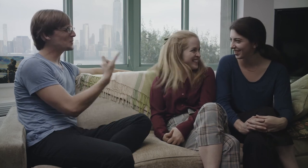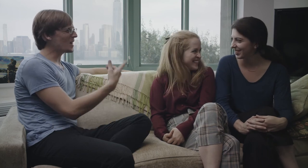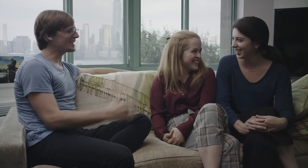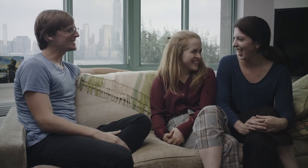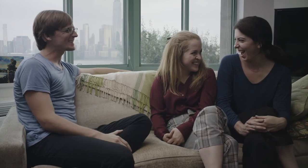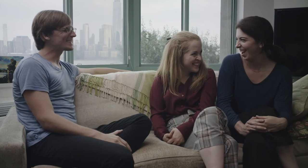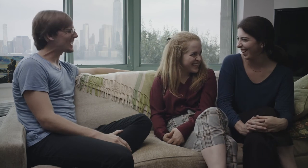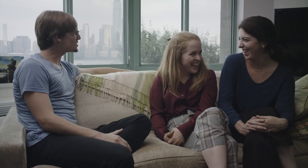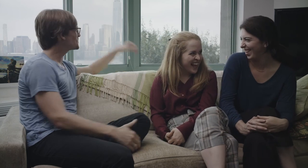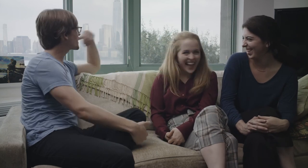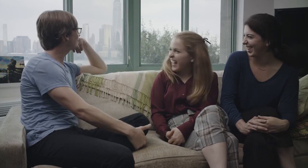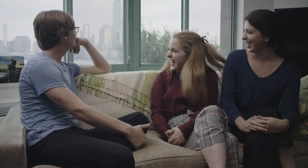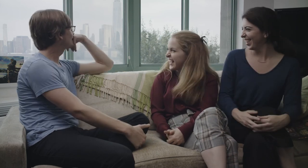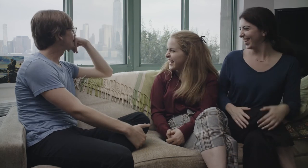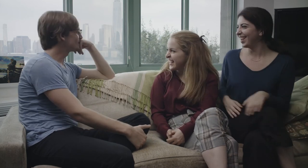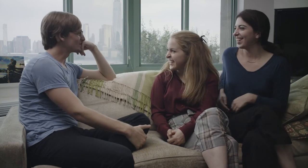Geez, that's a good one. (chuckles) All right.